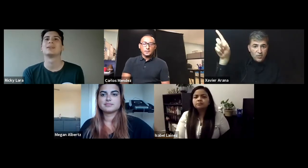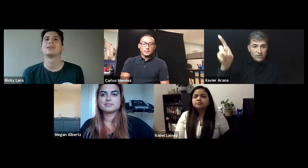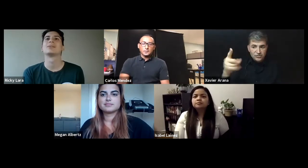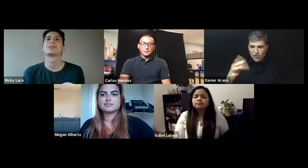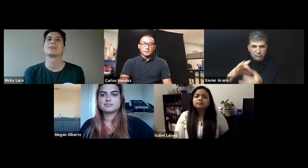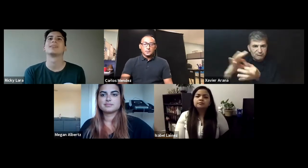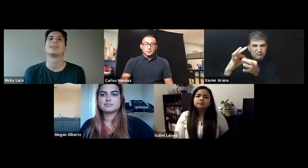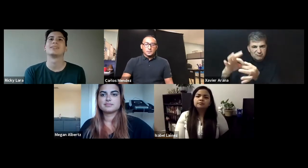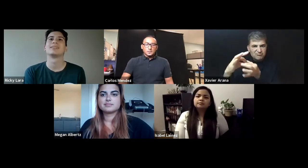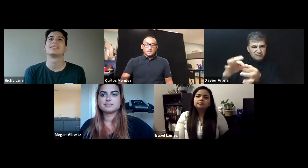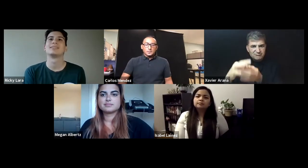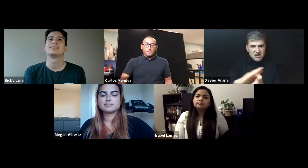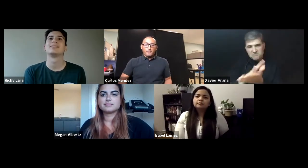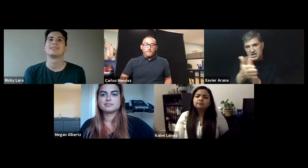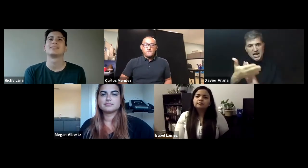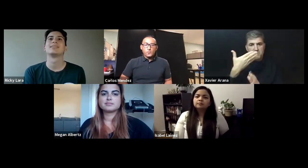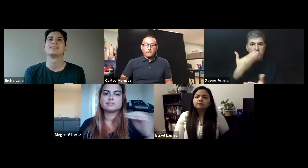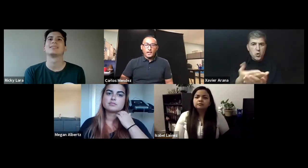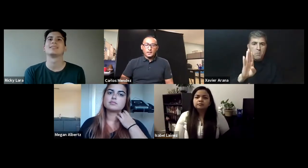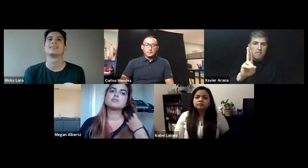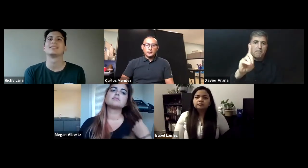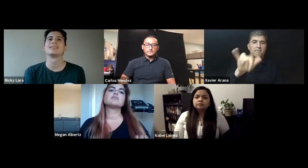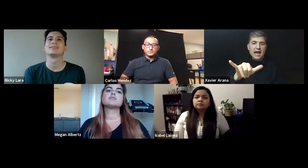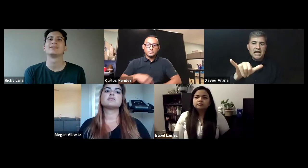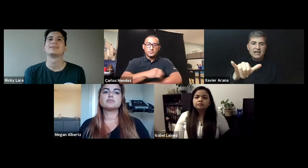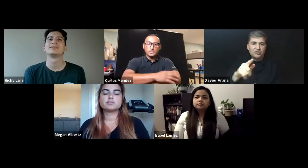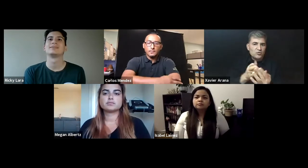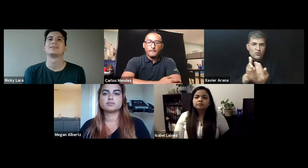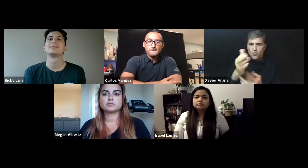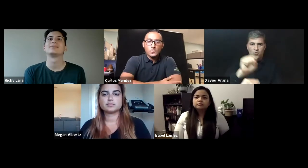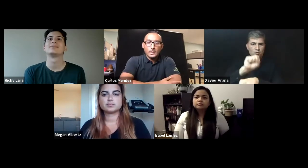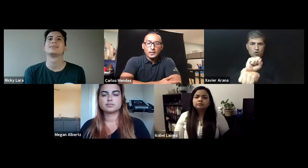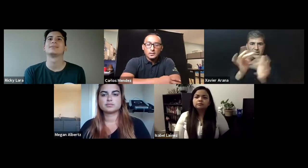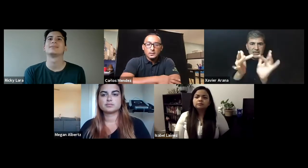in Spanish because they're in Mexico. It's really having that connection